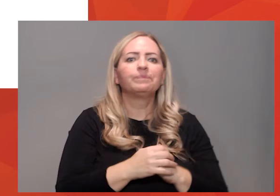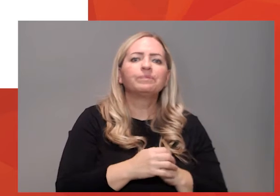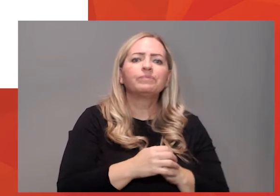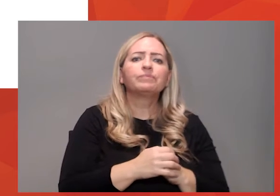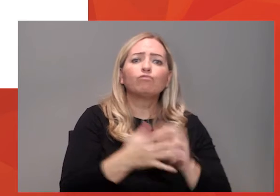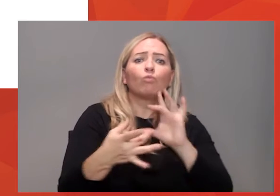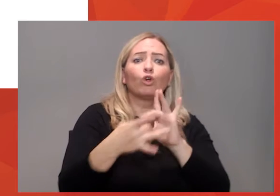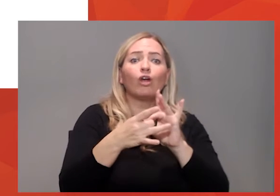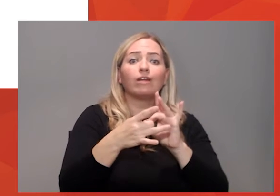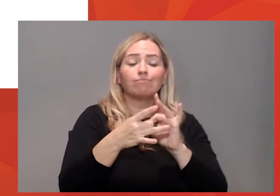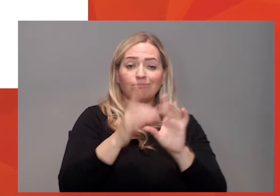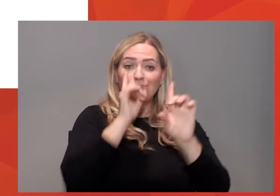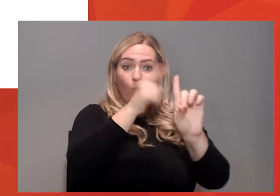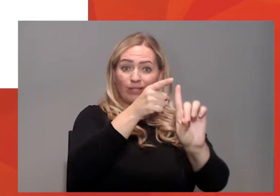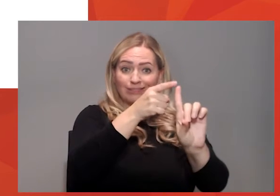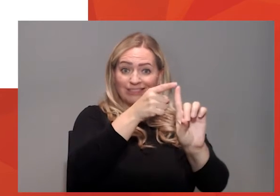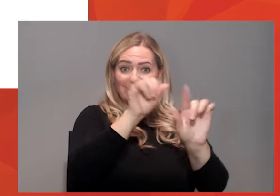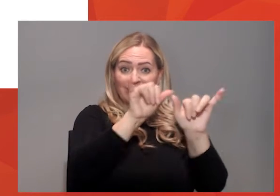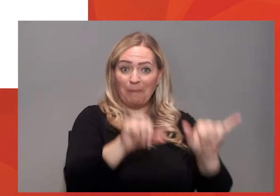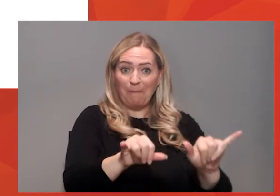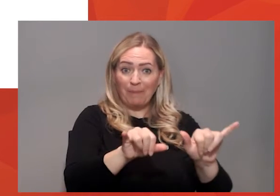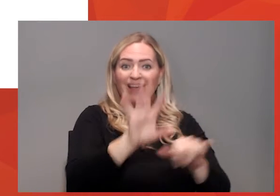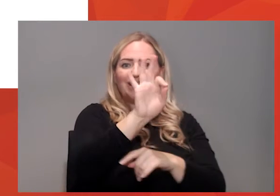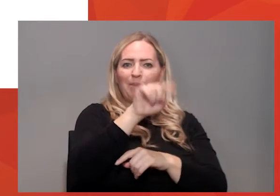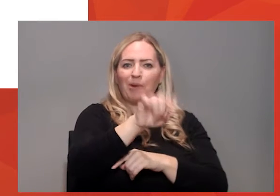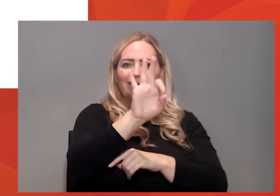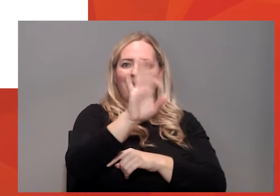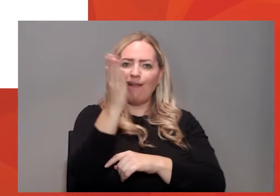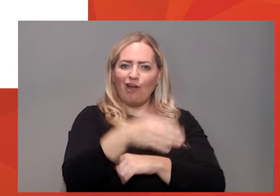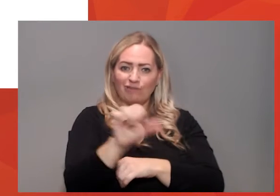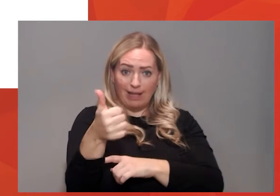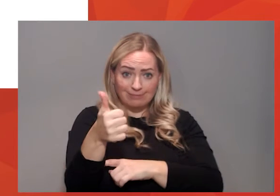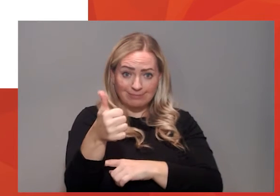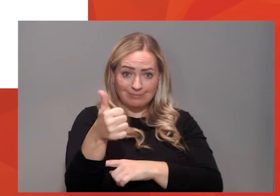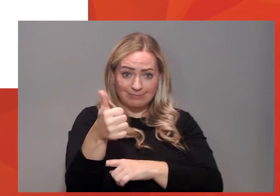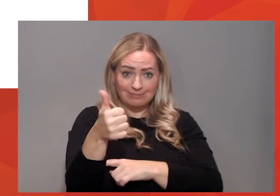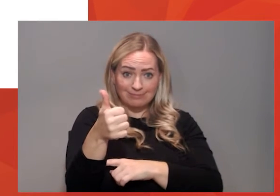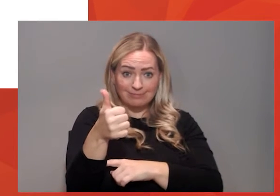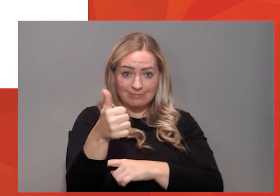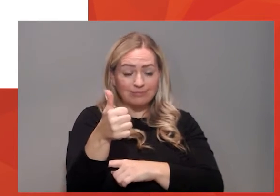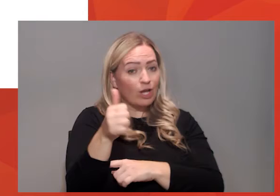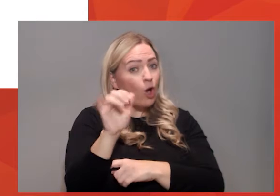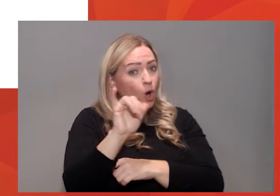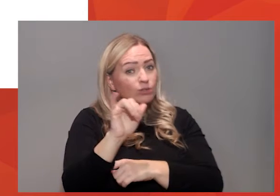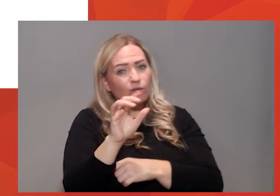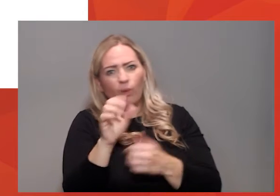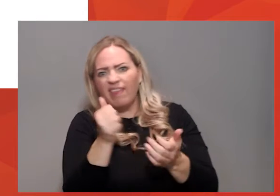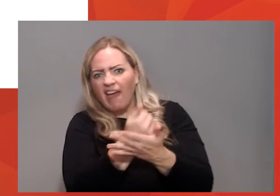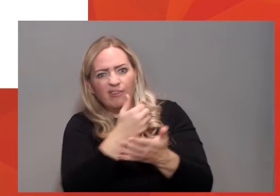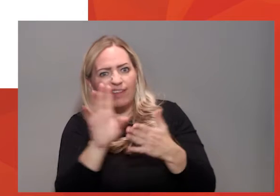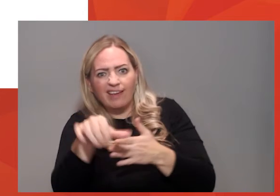Regarding the score, we have 9.9 out of 10. In addition to everything else,